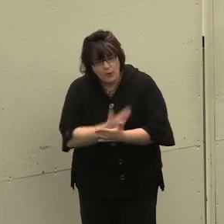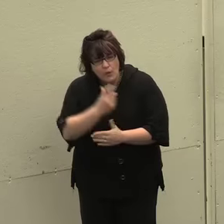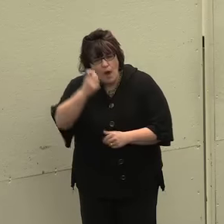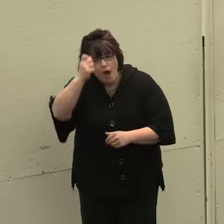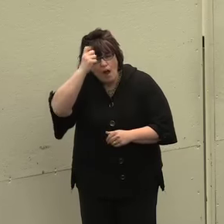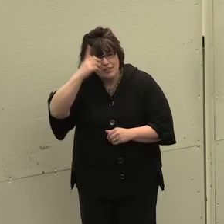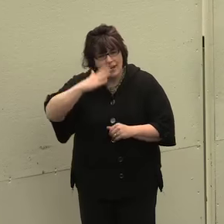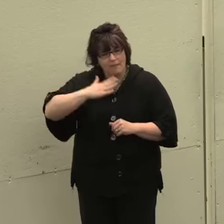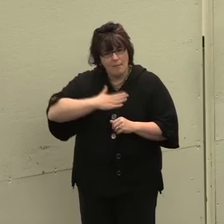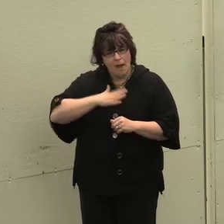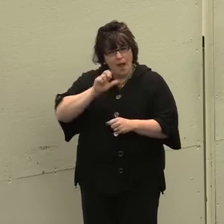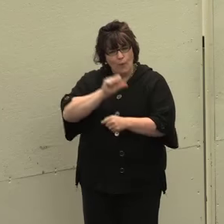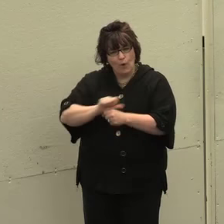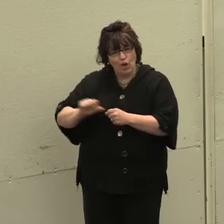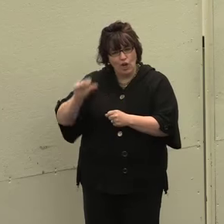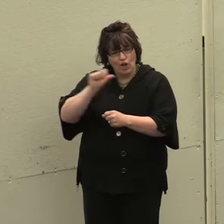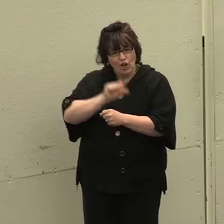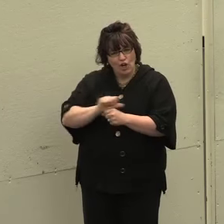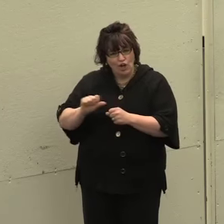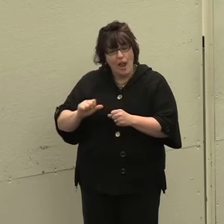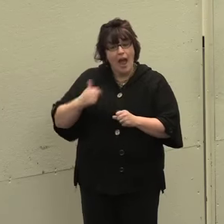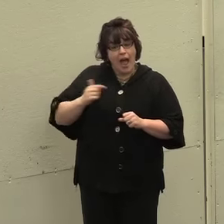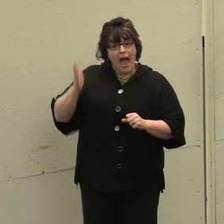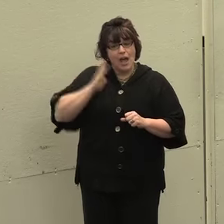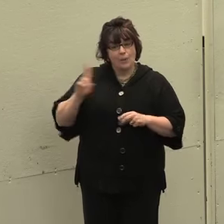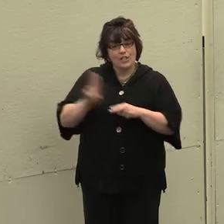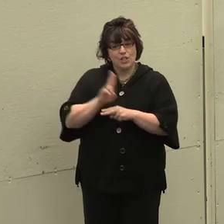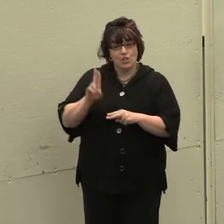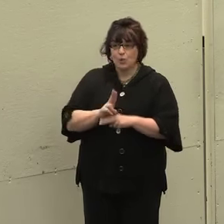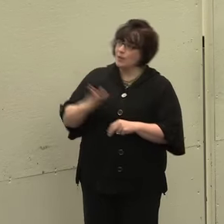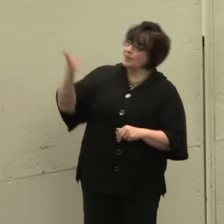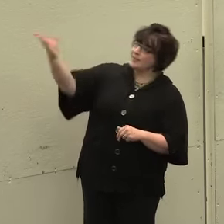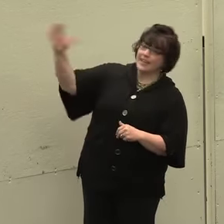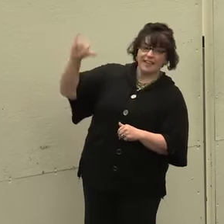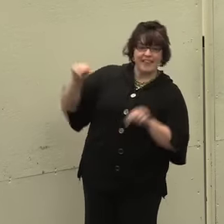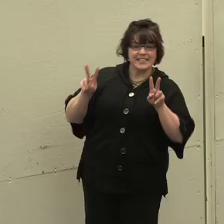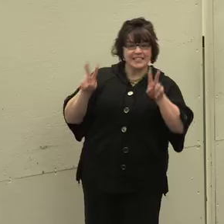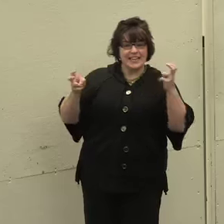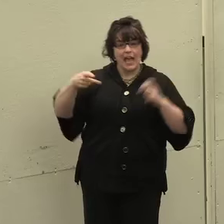Because I was using this primitive future title for these few years.